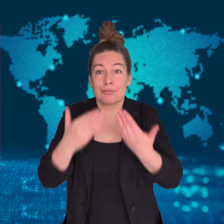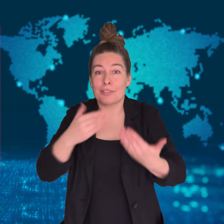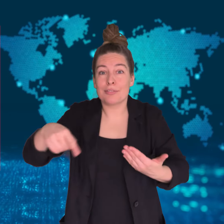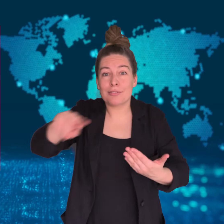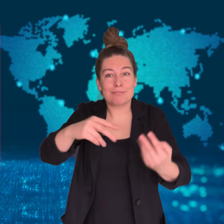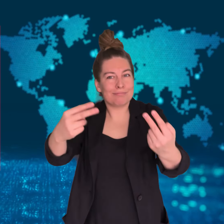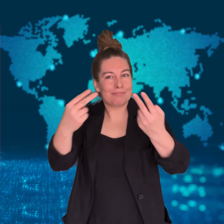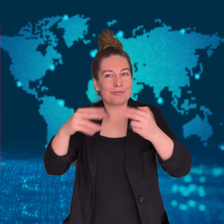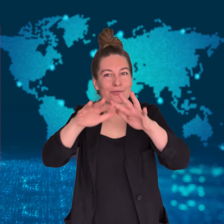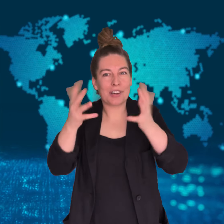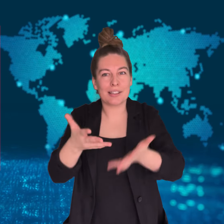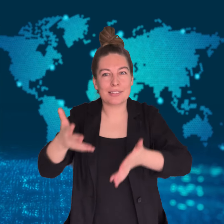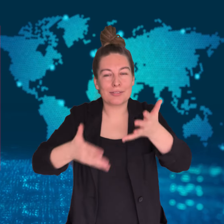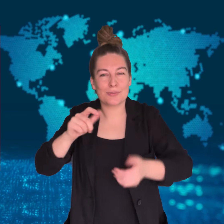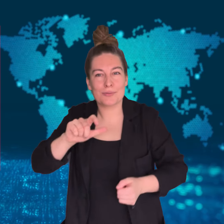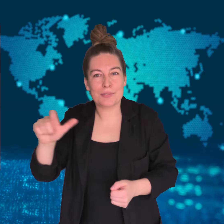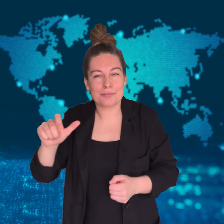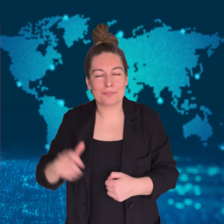Thank you for watching WorldSign Week.